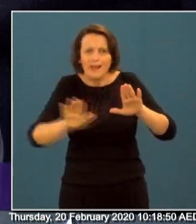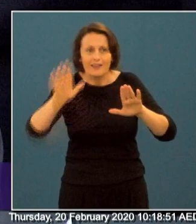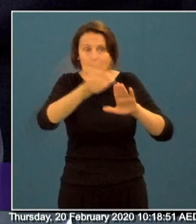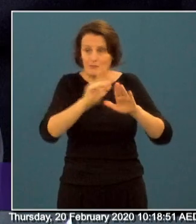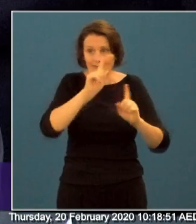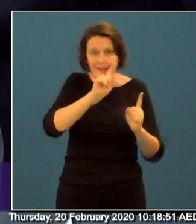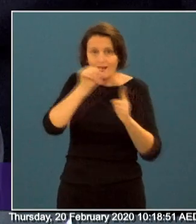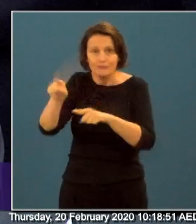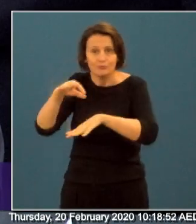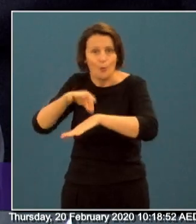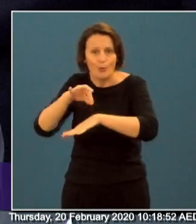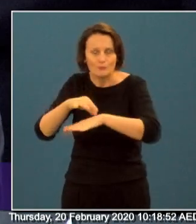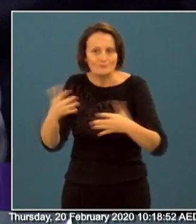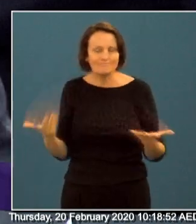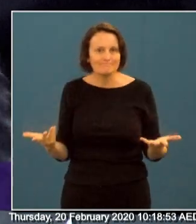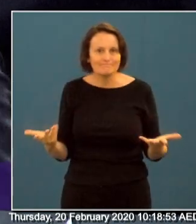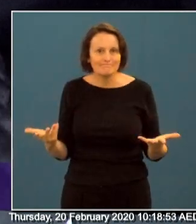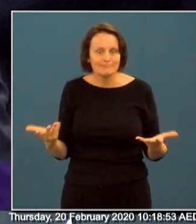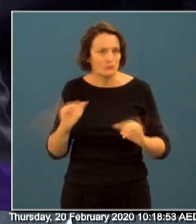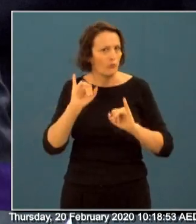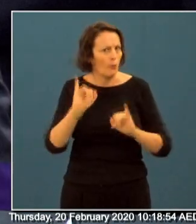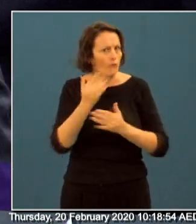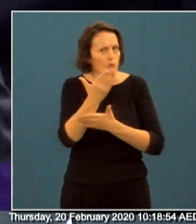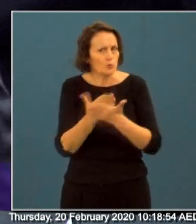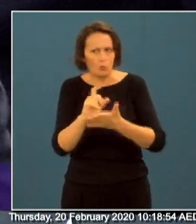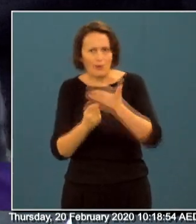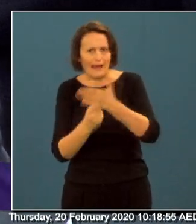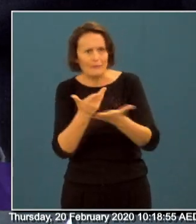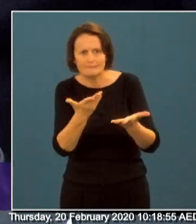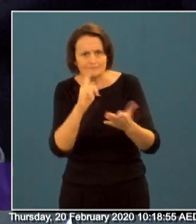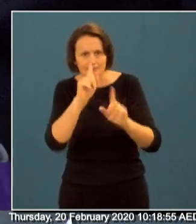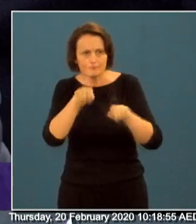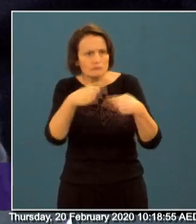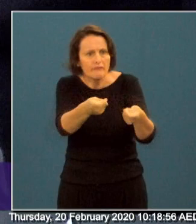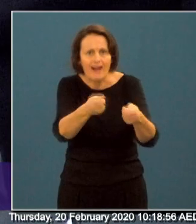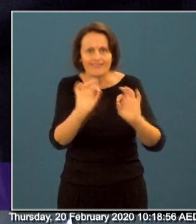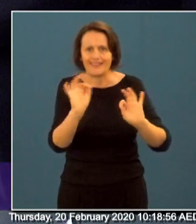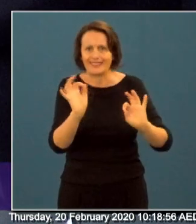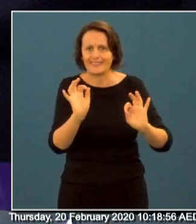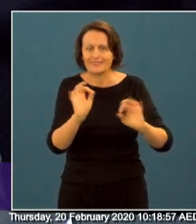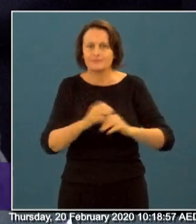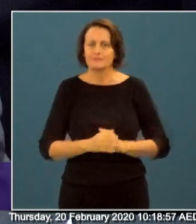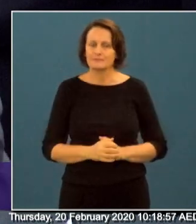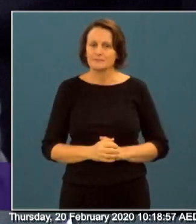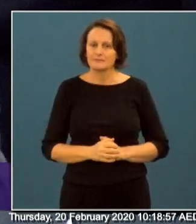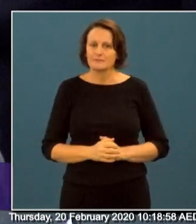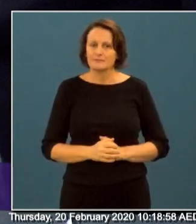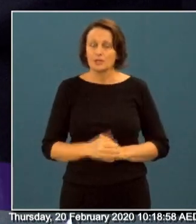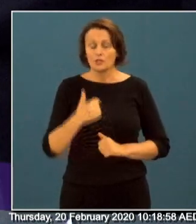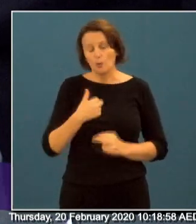So it's a shift that I — I'm optimistic about a shift in funding occurring.